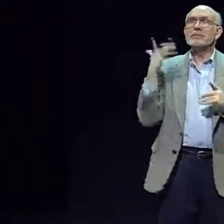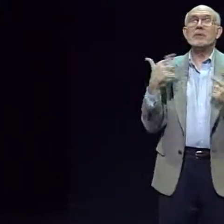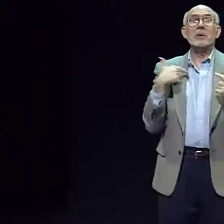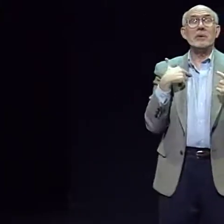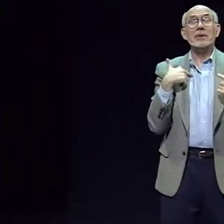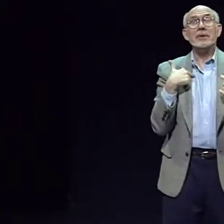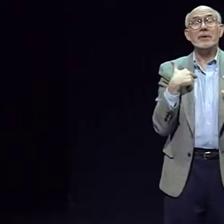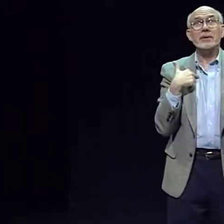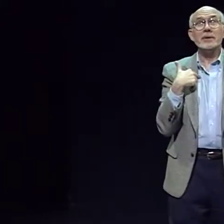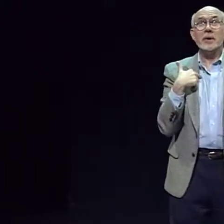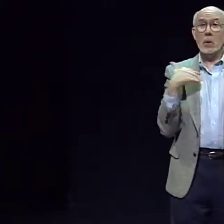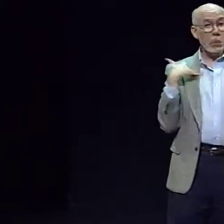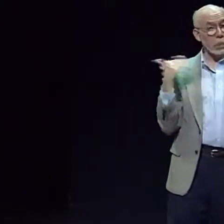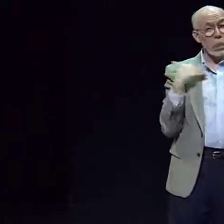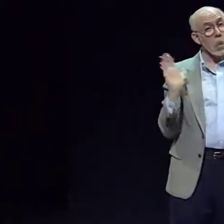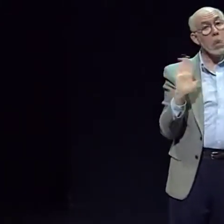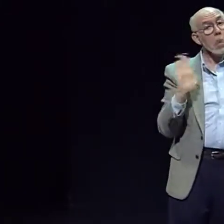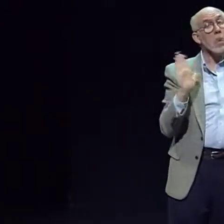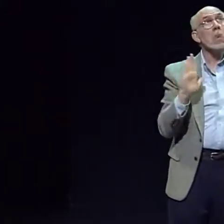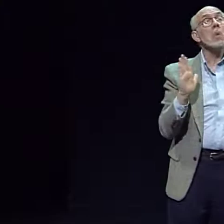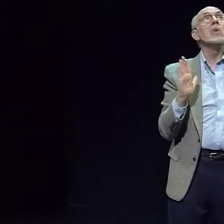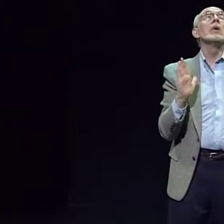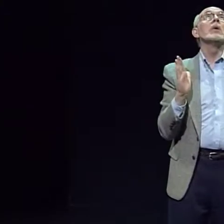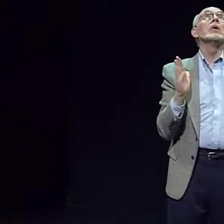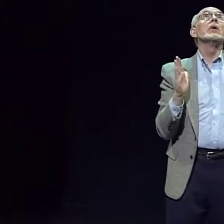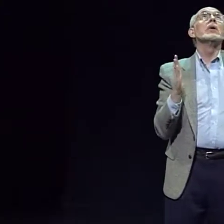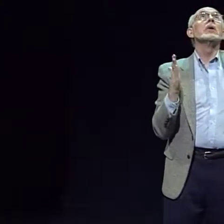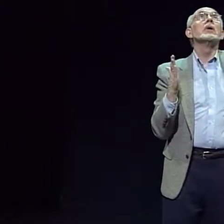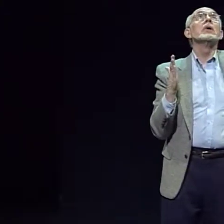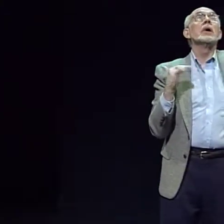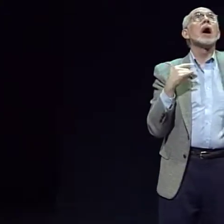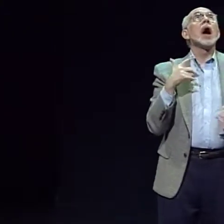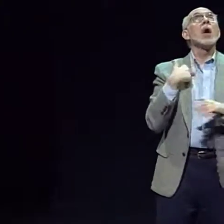LET ME SHARE WITH YOU BACK WHEN I WAS--I WASN'T TOO YOUNG.